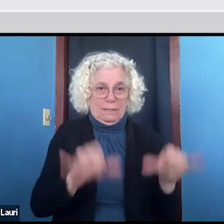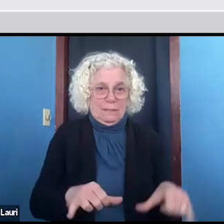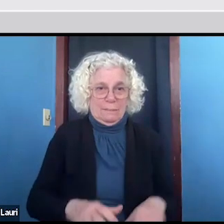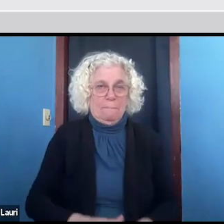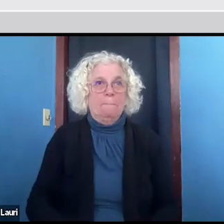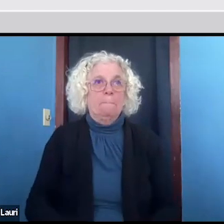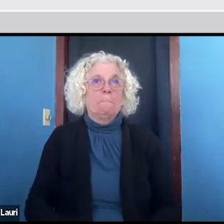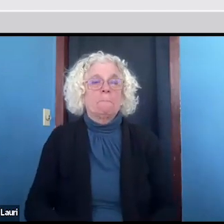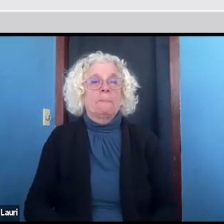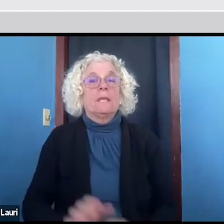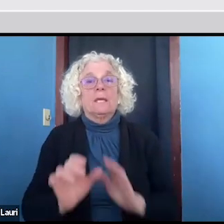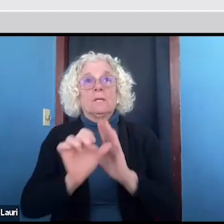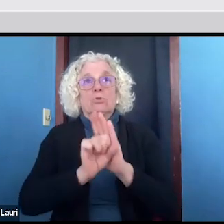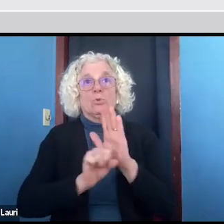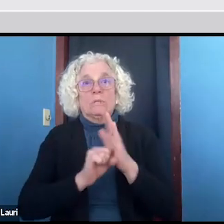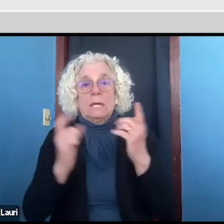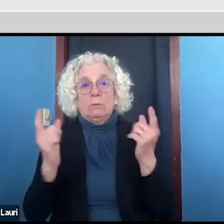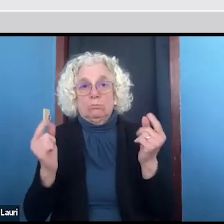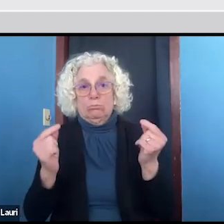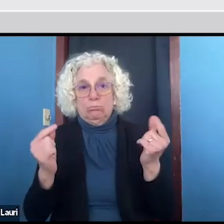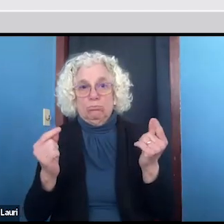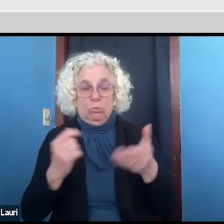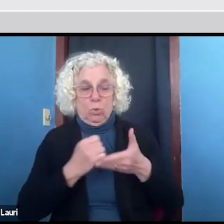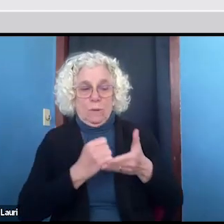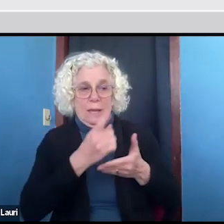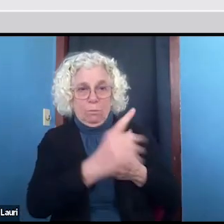so states can undertake many activities designed to engage these community